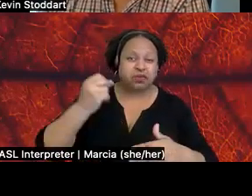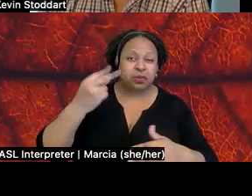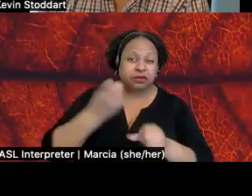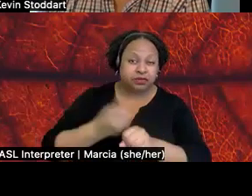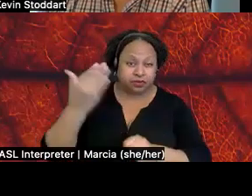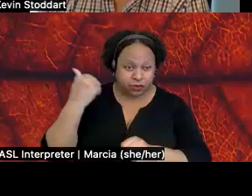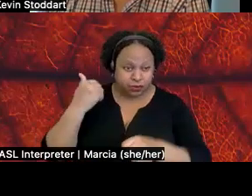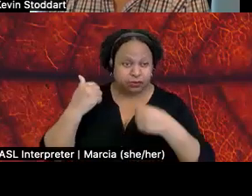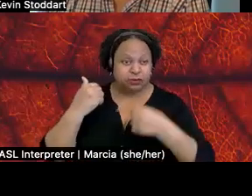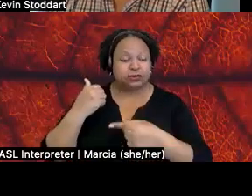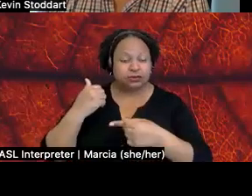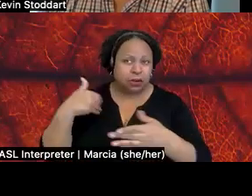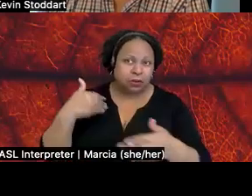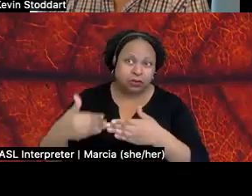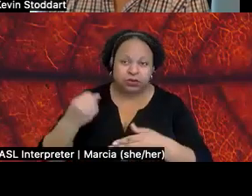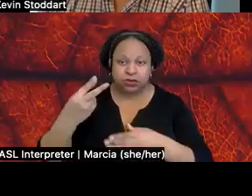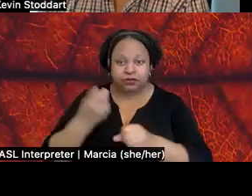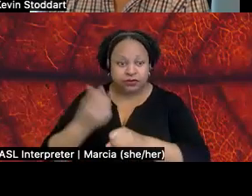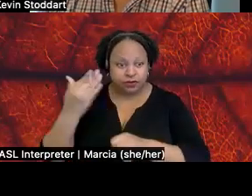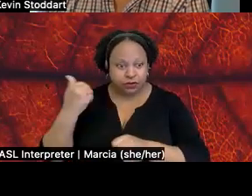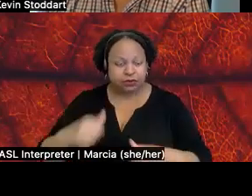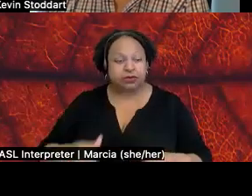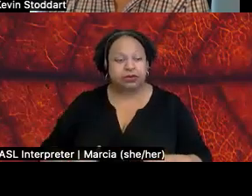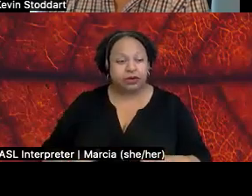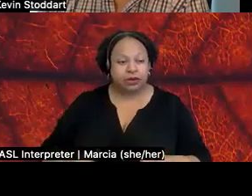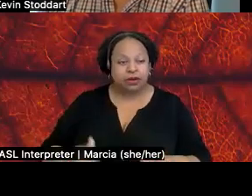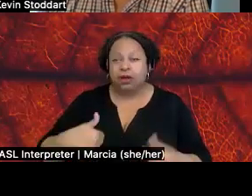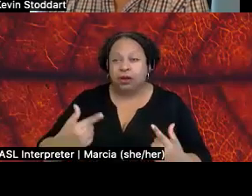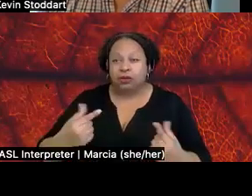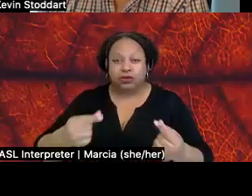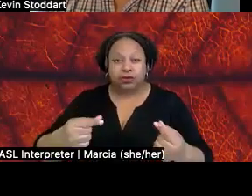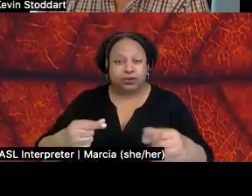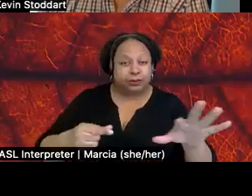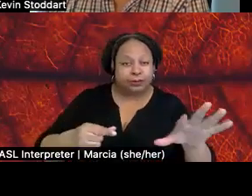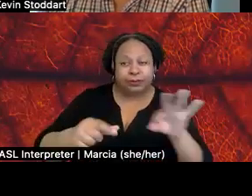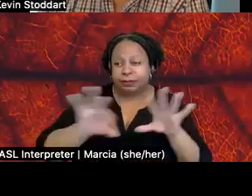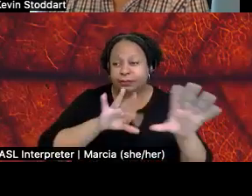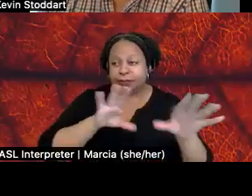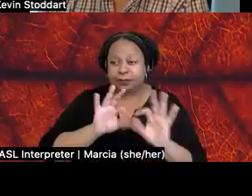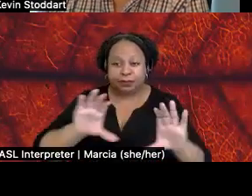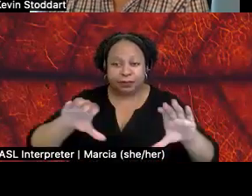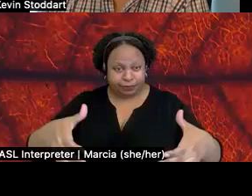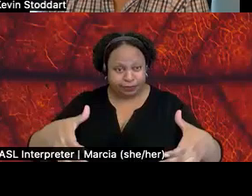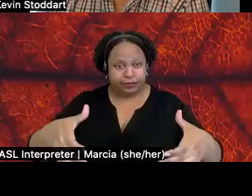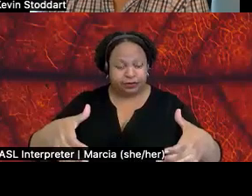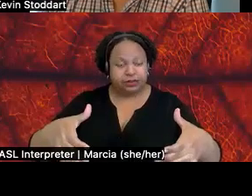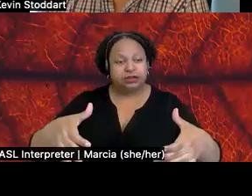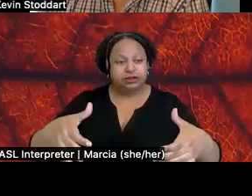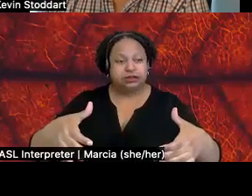at a community sample of individuals who had been diagnosed with autism.